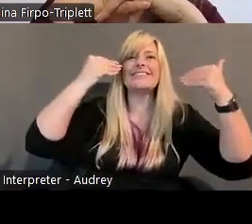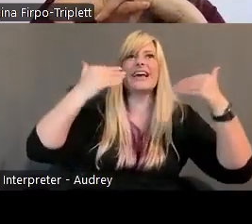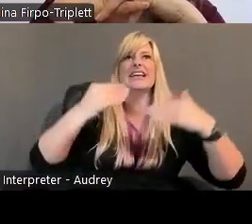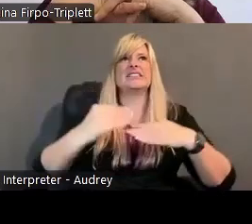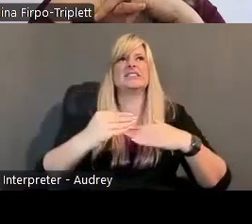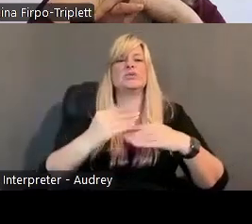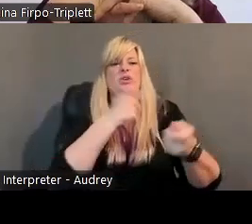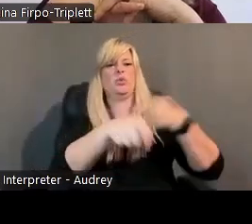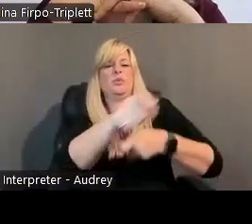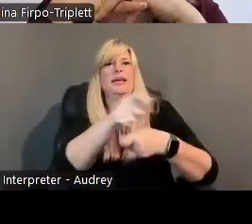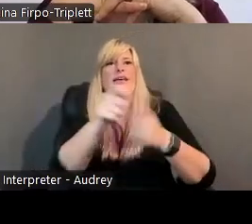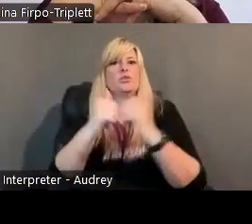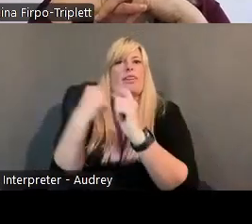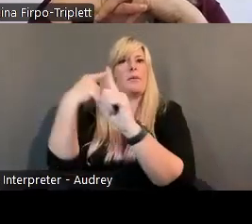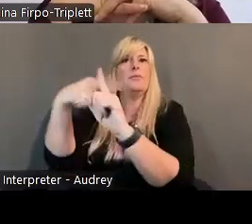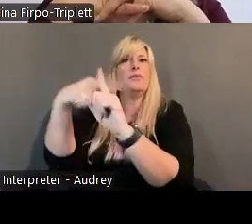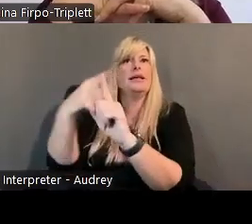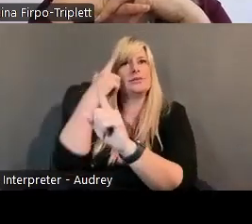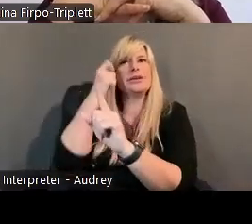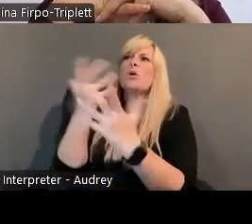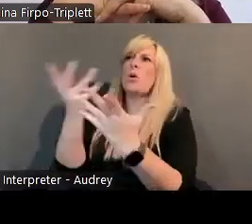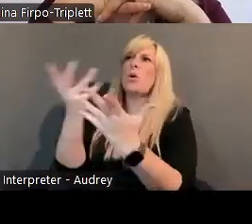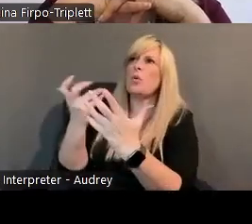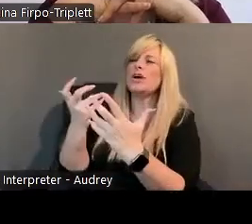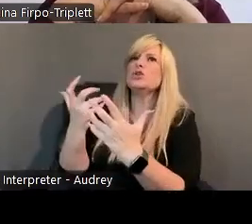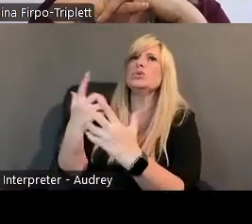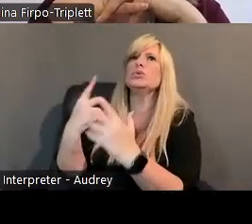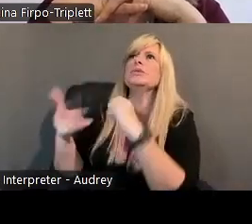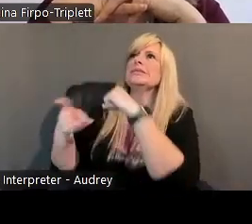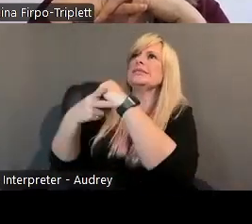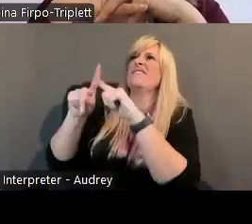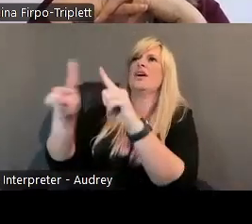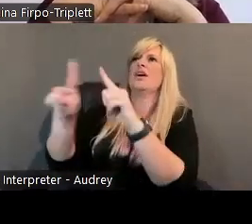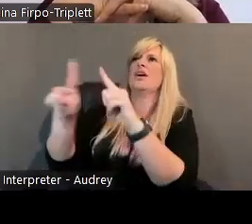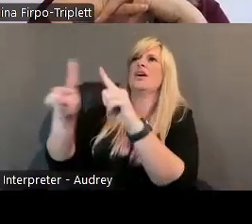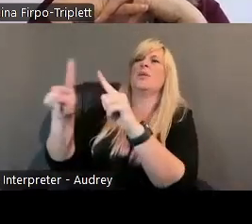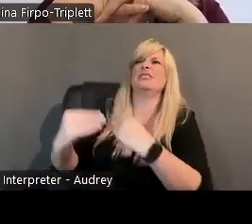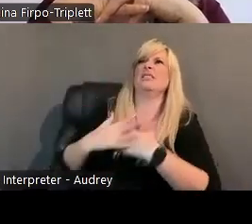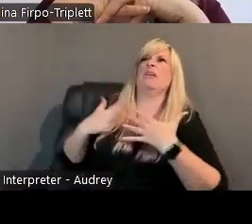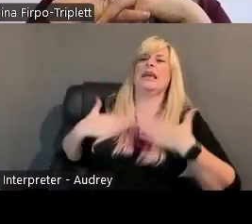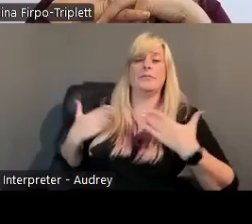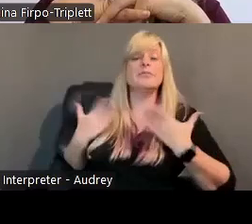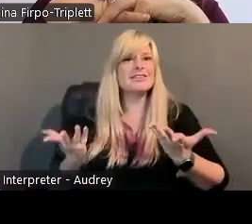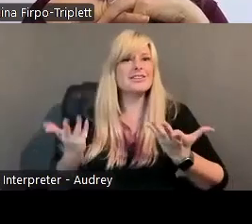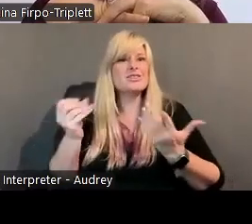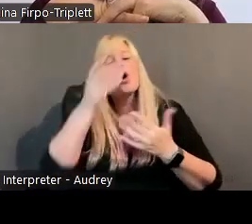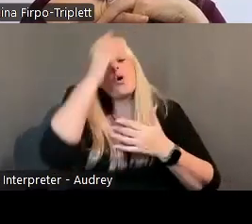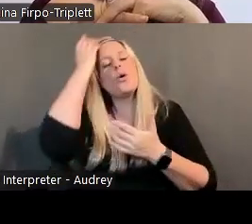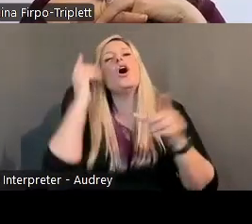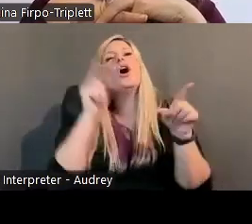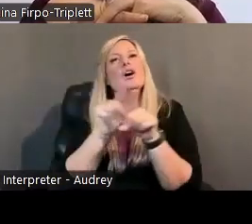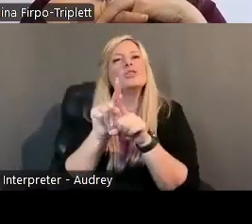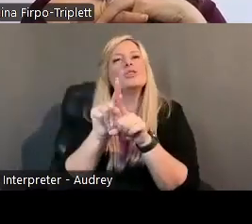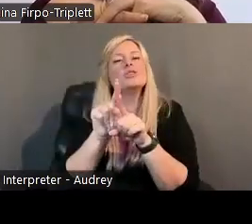add it to my saved list for example. And then also that the site was accessible, had features like a